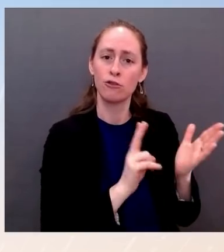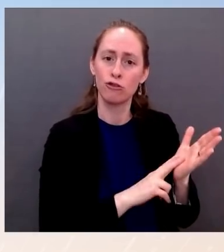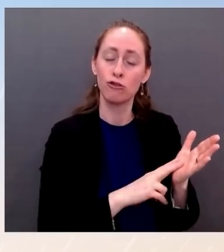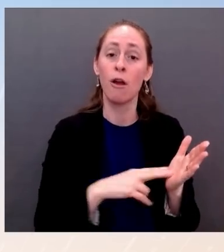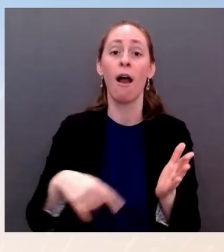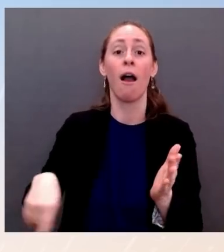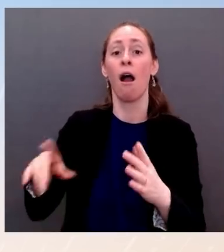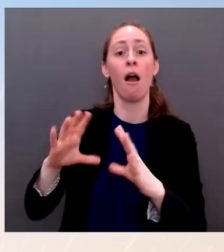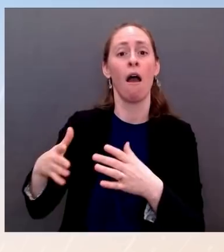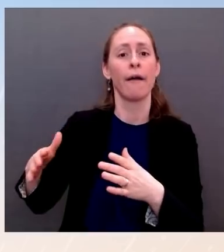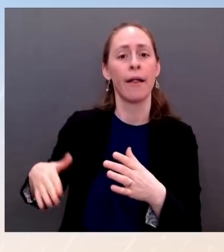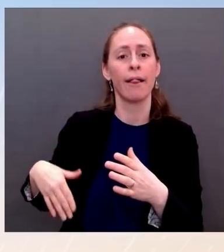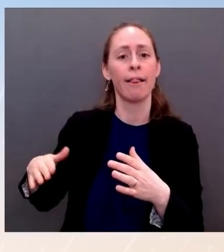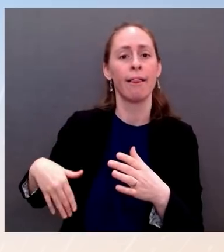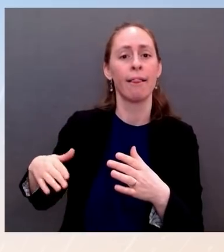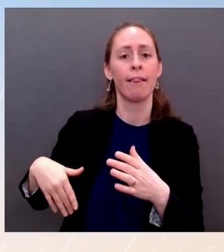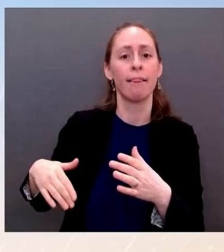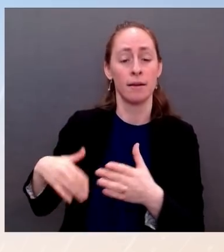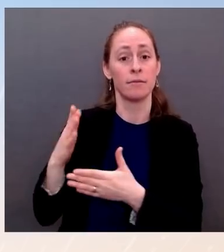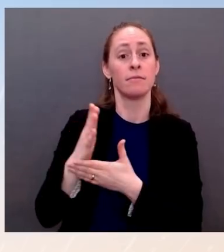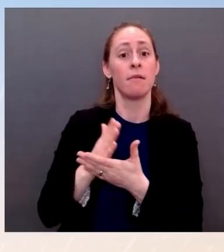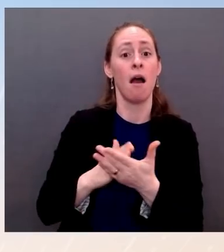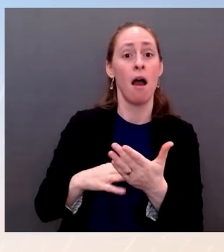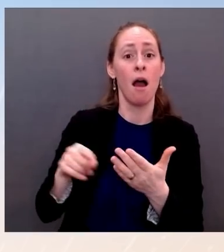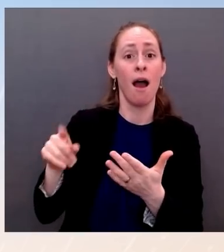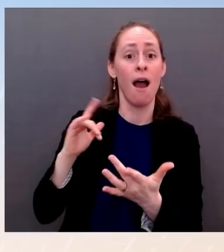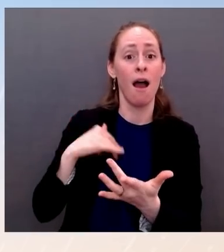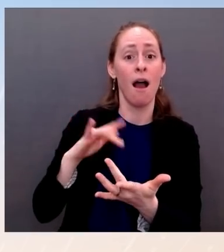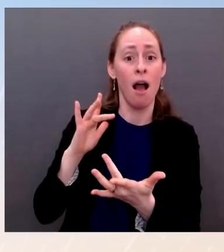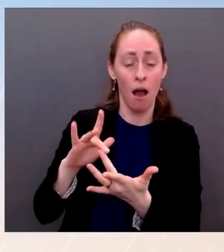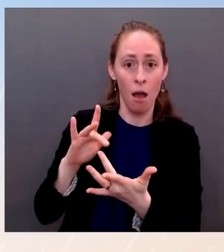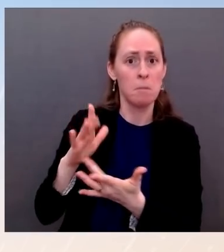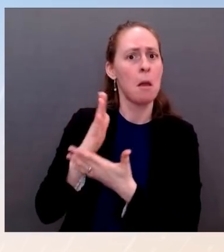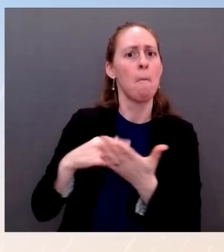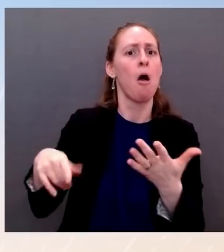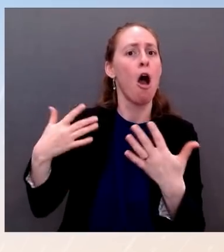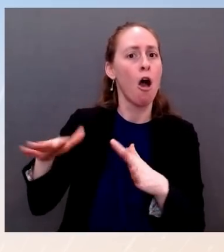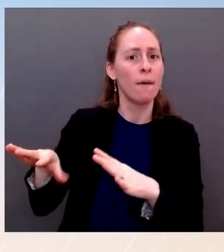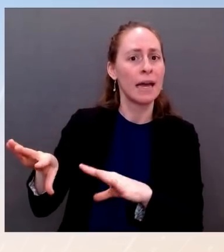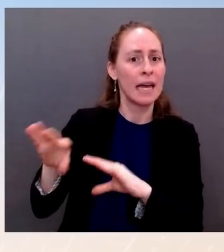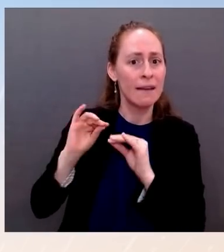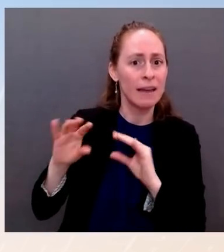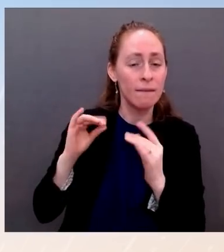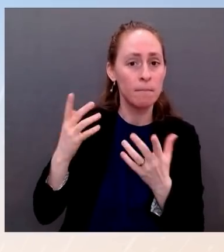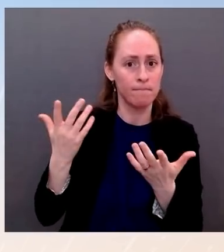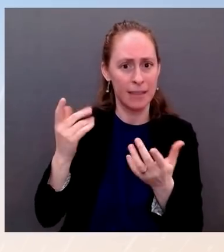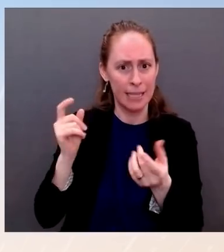In the second category, we don't know because, of course, no American is obligated or required.